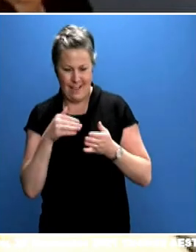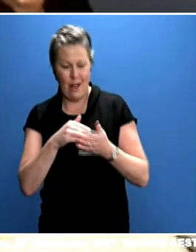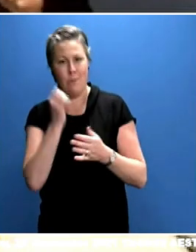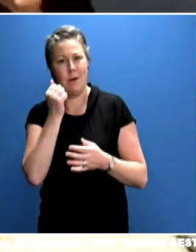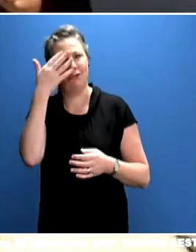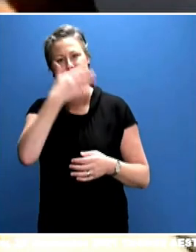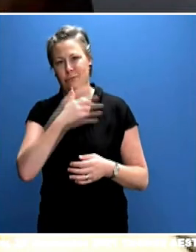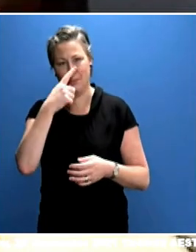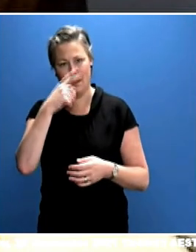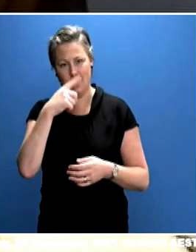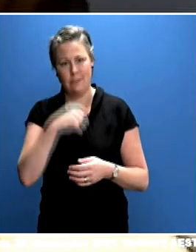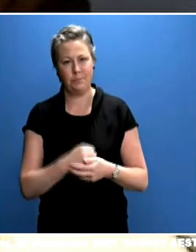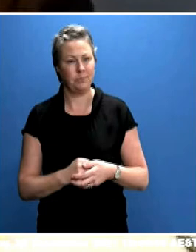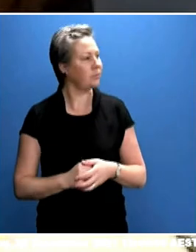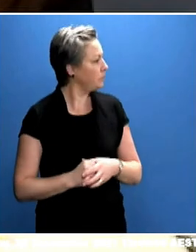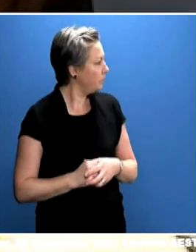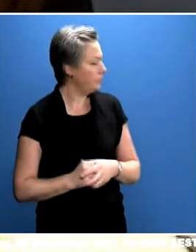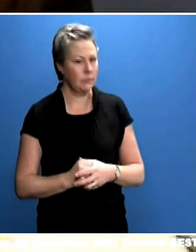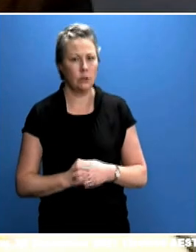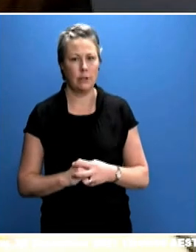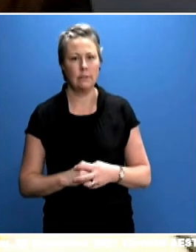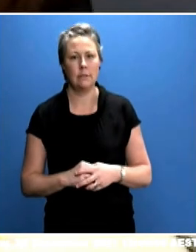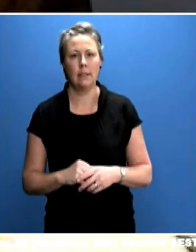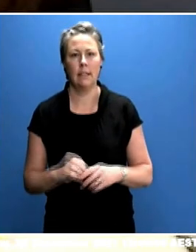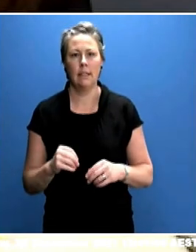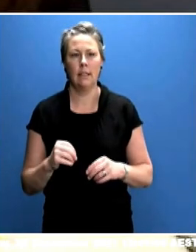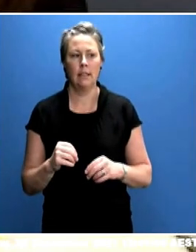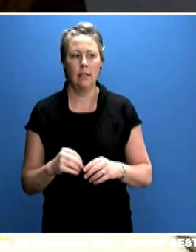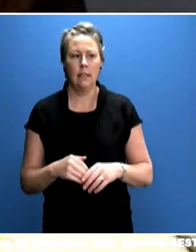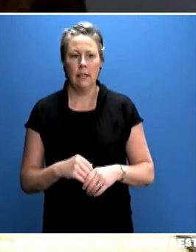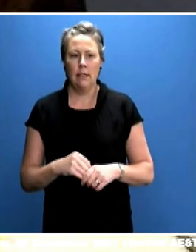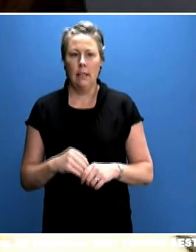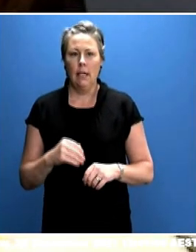Thank you, Mr Collins. I just also wanted to say, before I hand back to the Chair, that this National